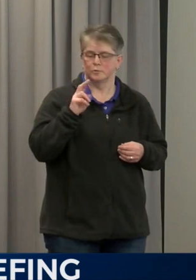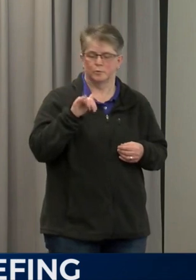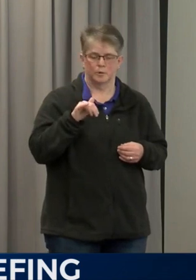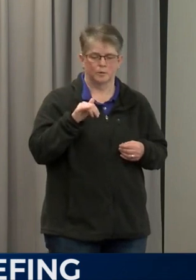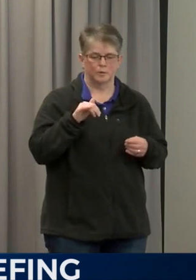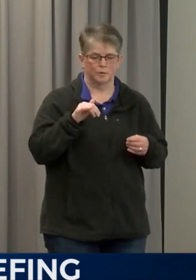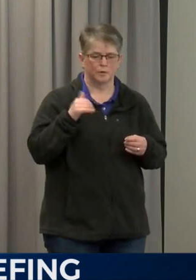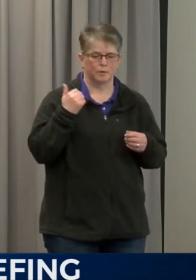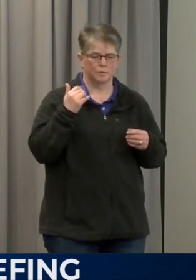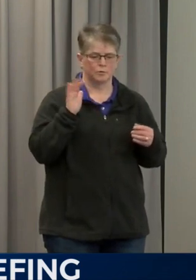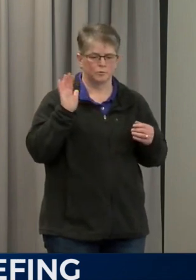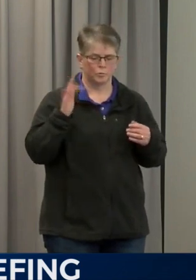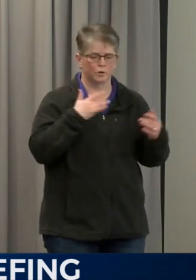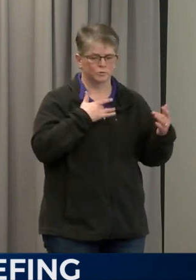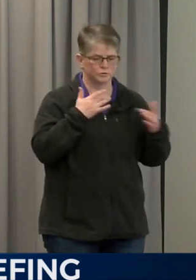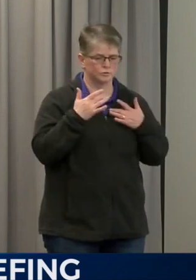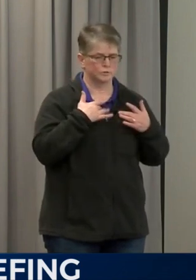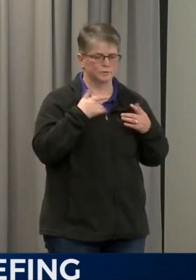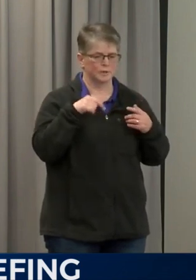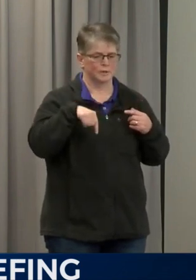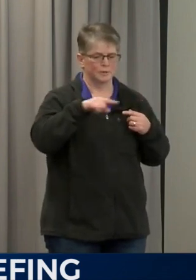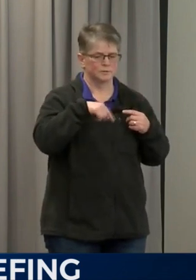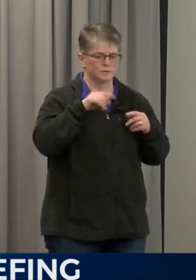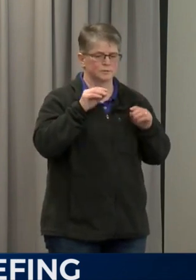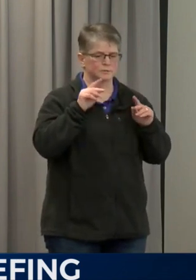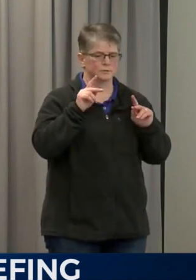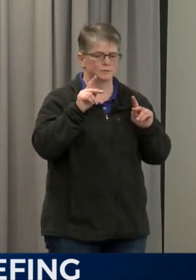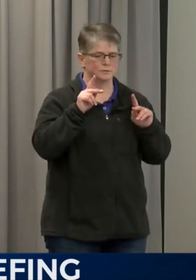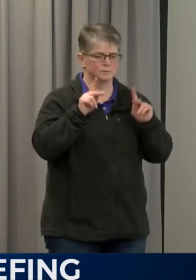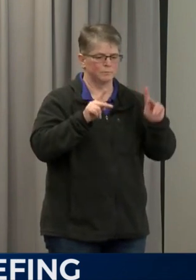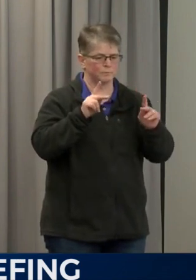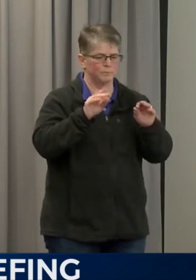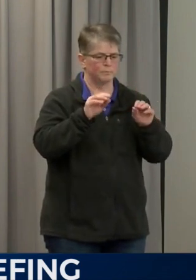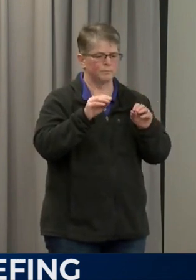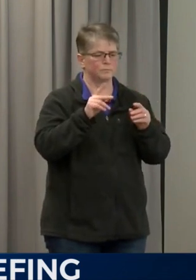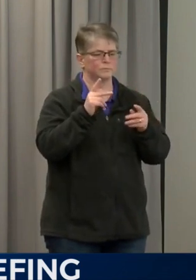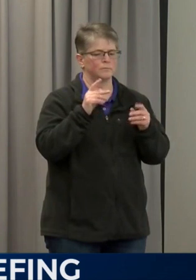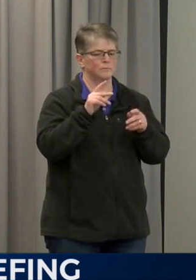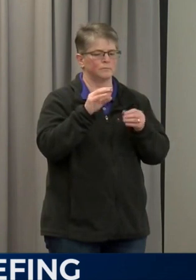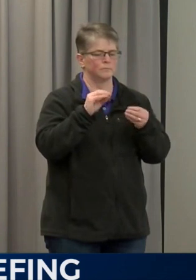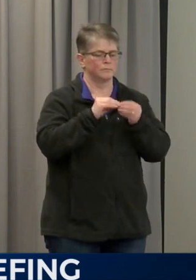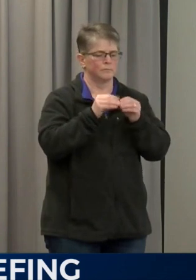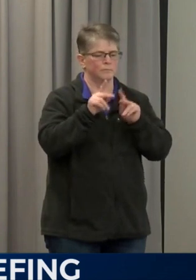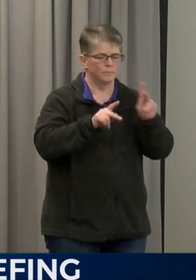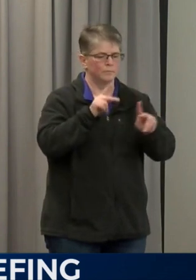DEPARTMENT. BUT MOVING ON, CAN WE JUST ADDRESS ANY -- THIS IS YOUR CONCERN BECAUSE THIS IS THE